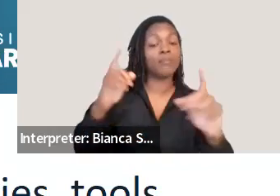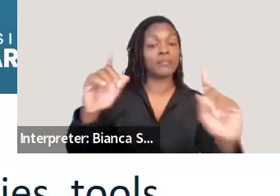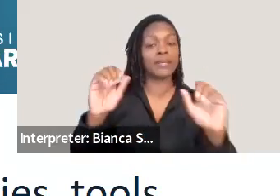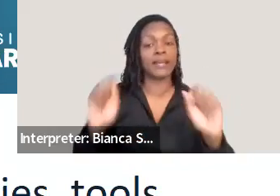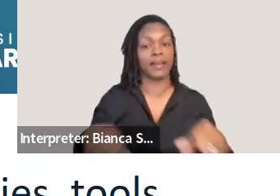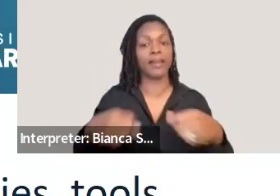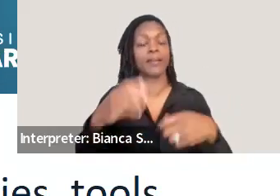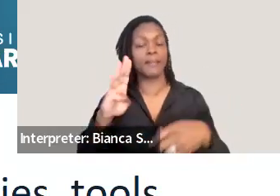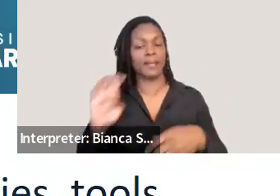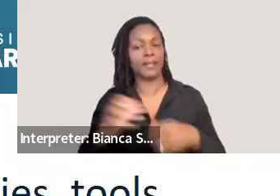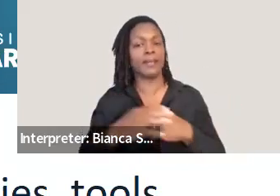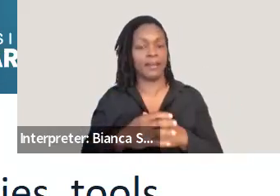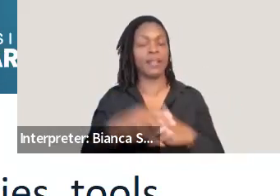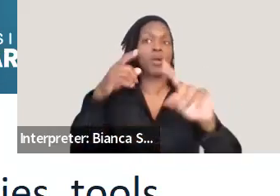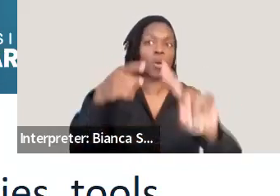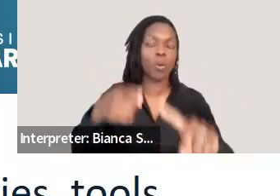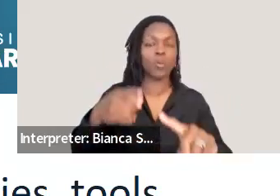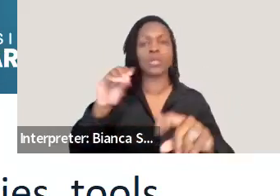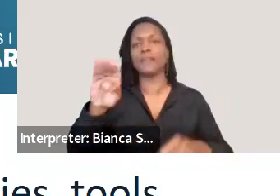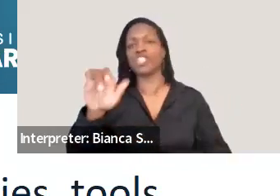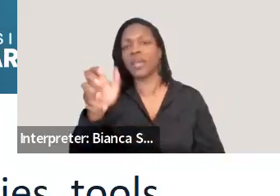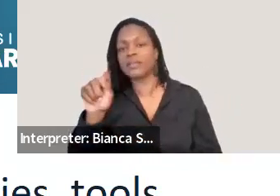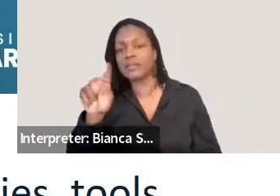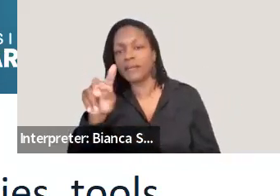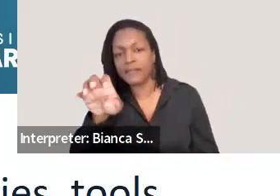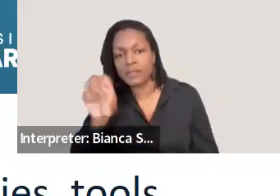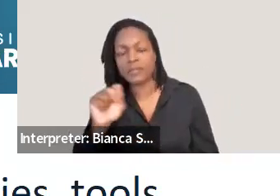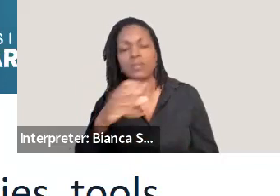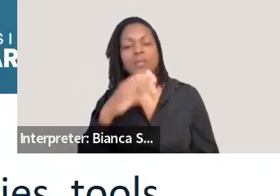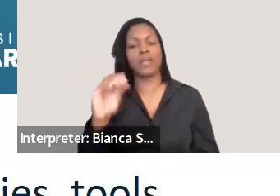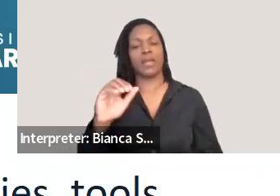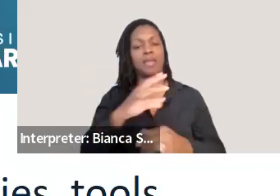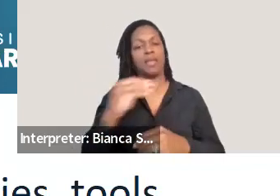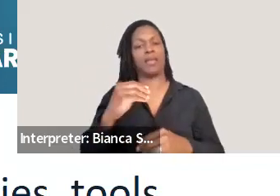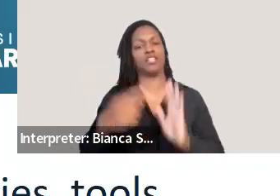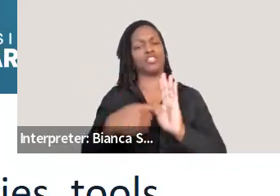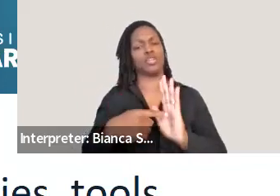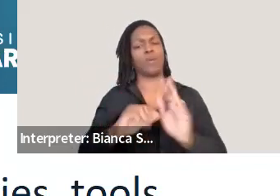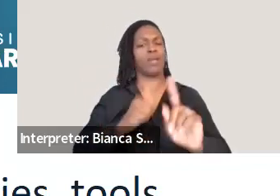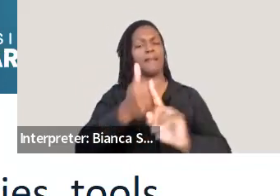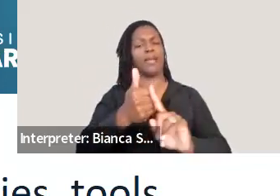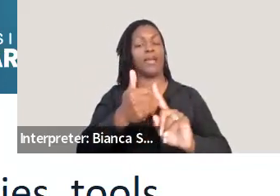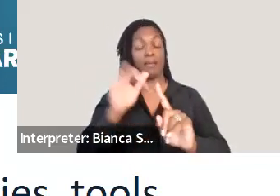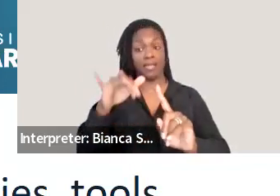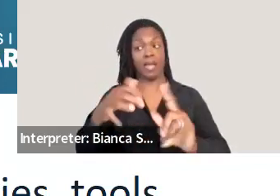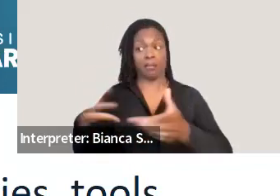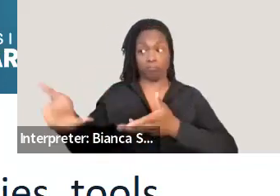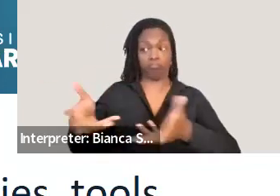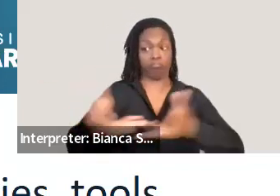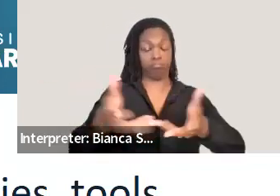To demonstrate the impact of. Engagement efforts on community members and also to describe the importance of reliable data and, reliable data sources.